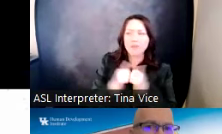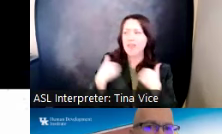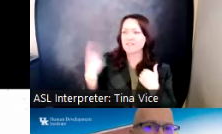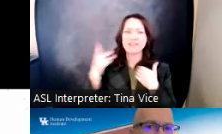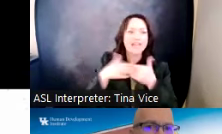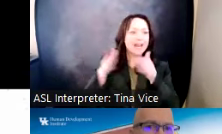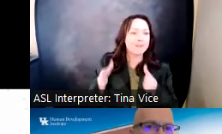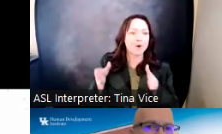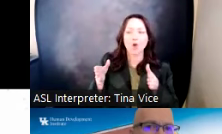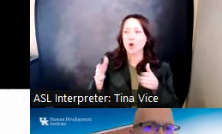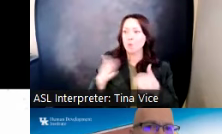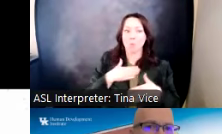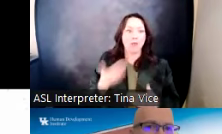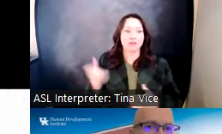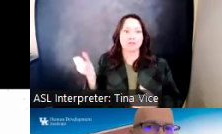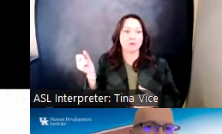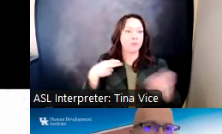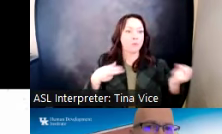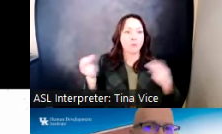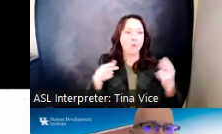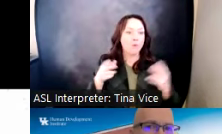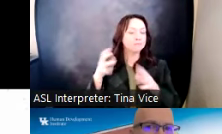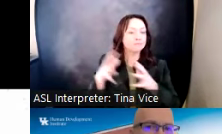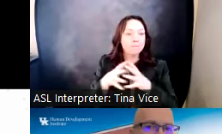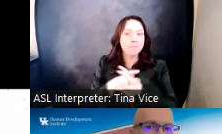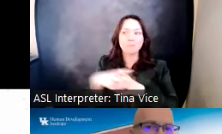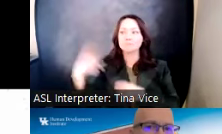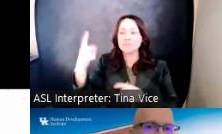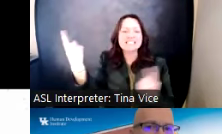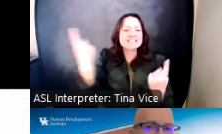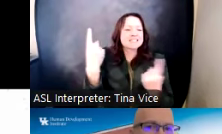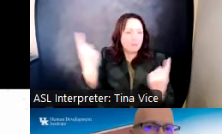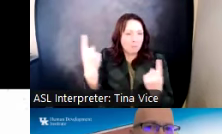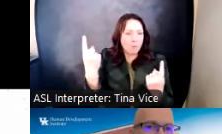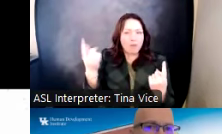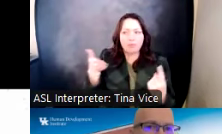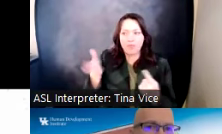know, throw a football around or whatever, having someone around that's able to help um interact and promote